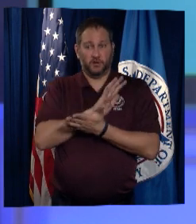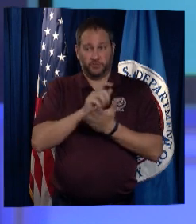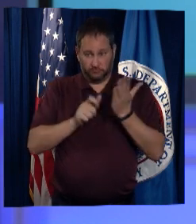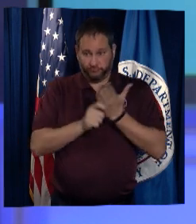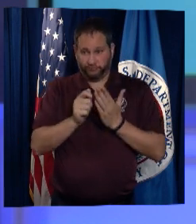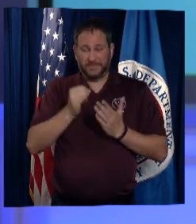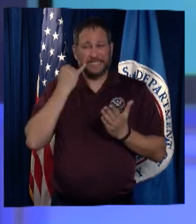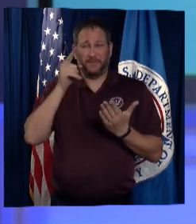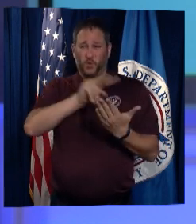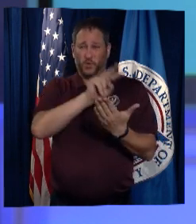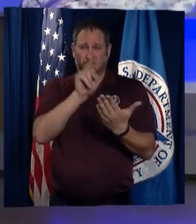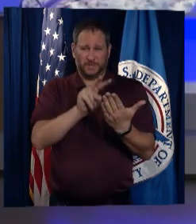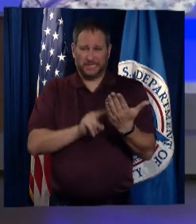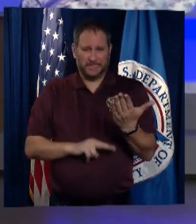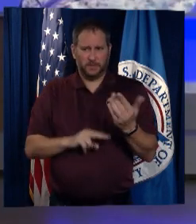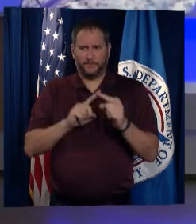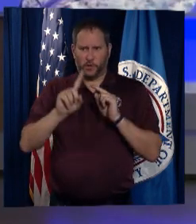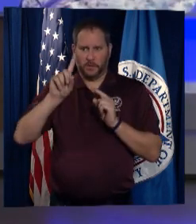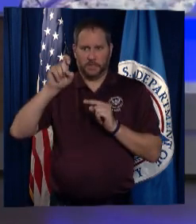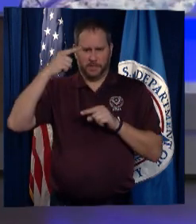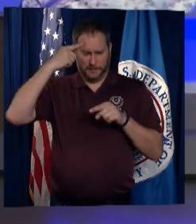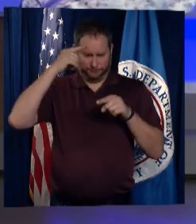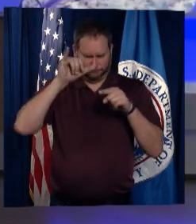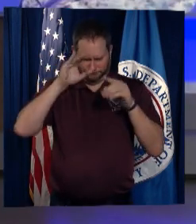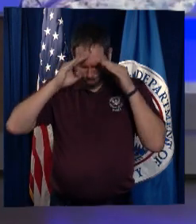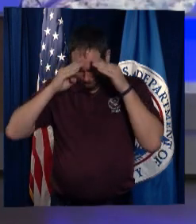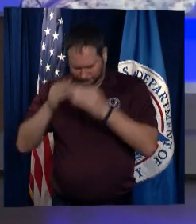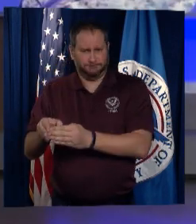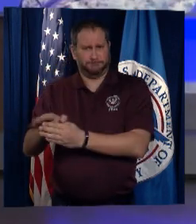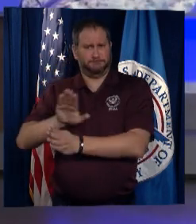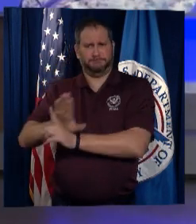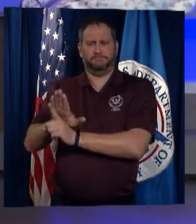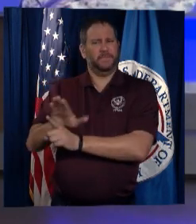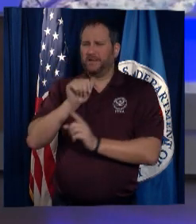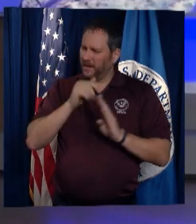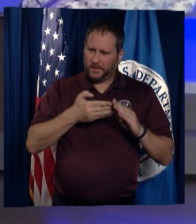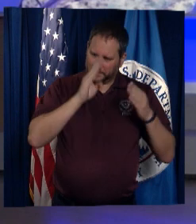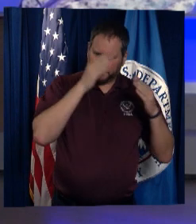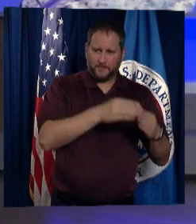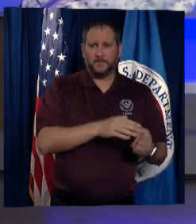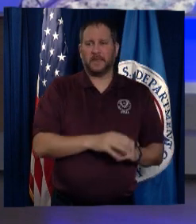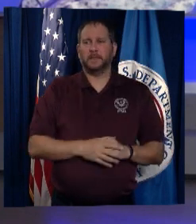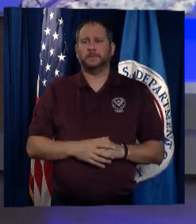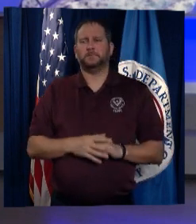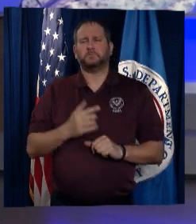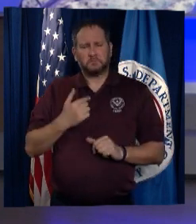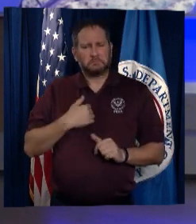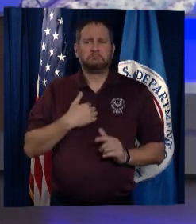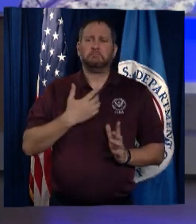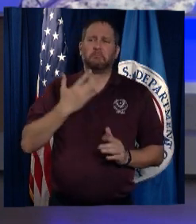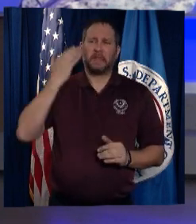at this from a almost controversial perspective, but the fact that a